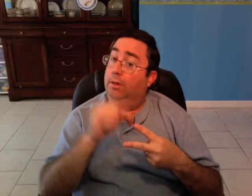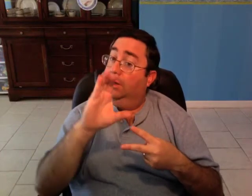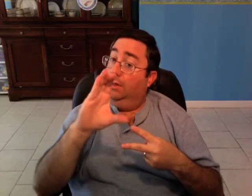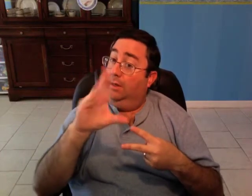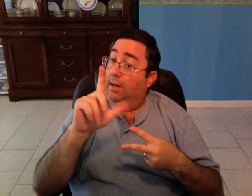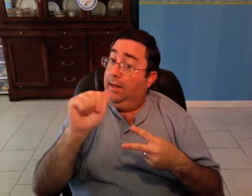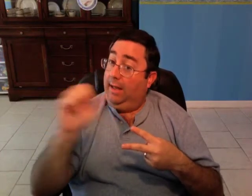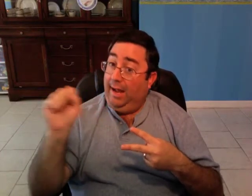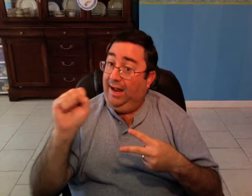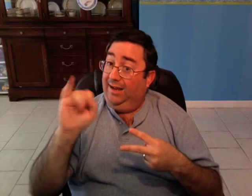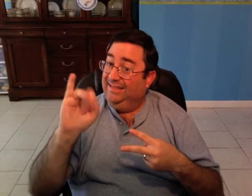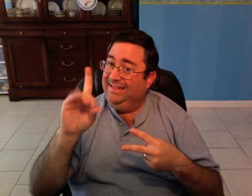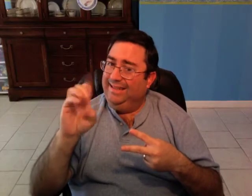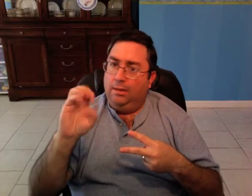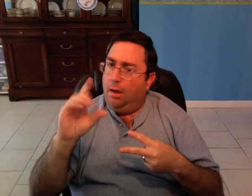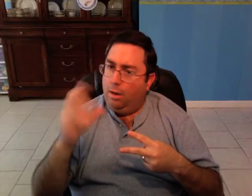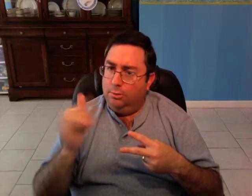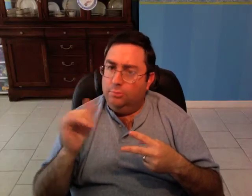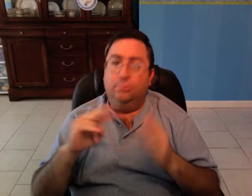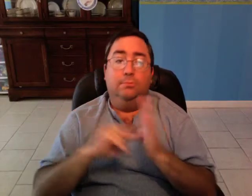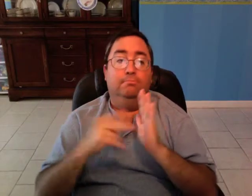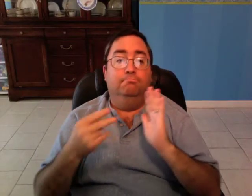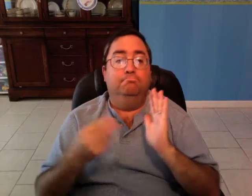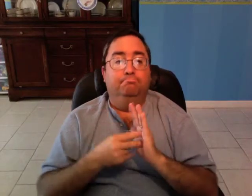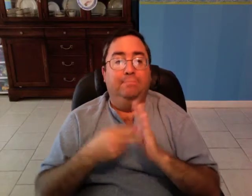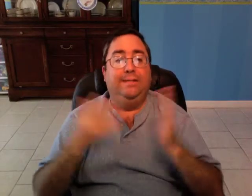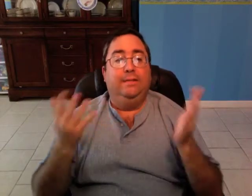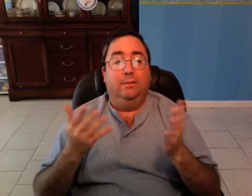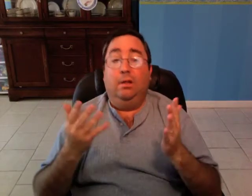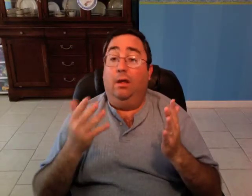"Class ideology" means